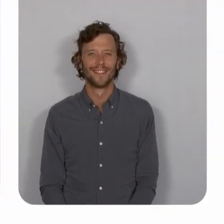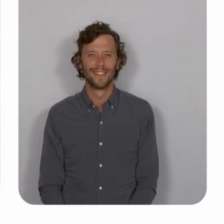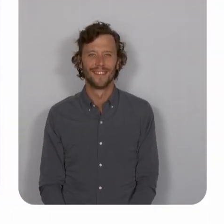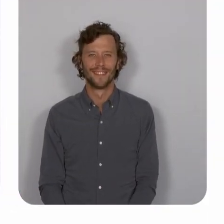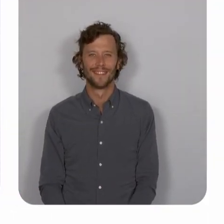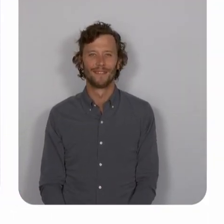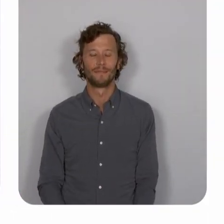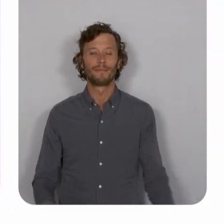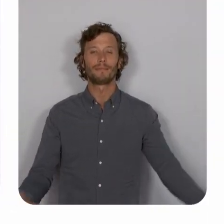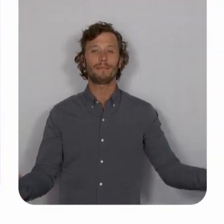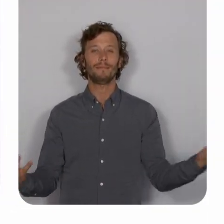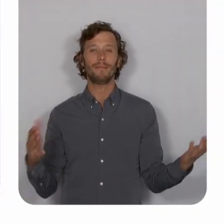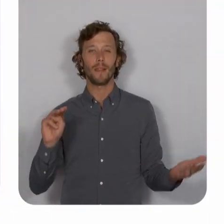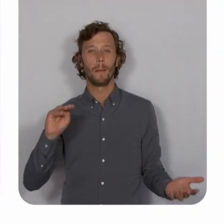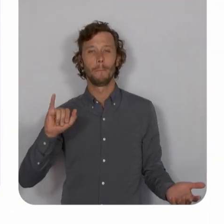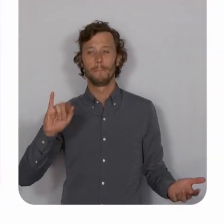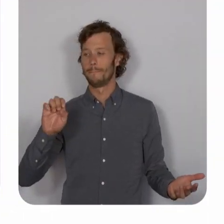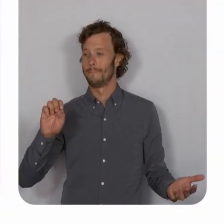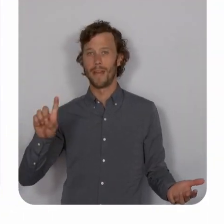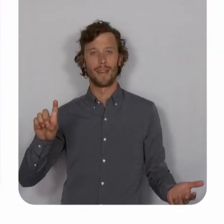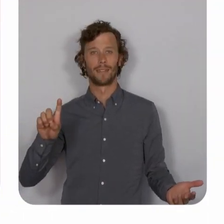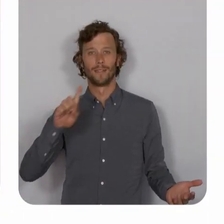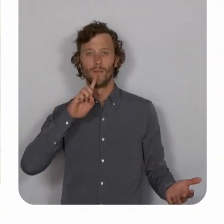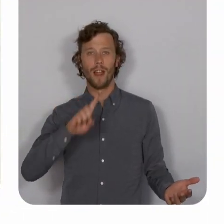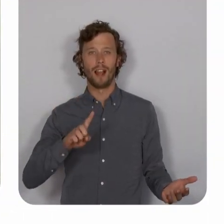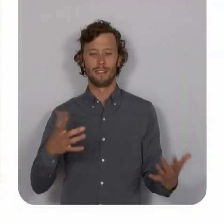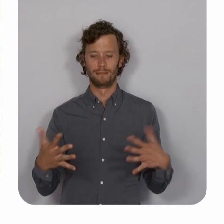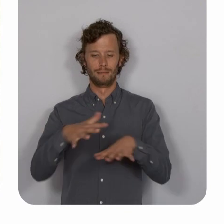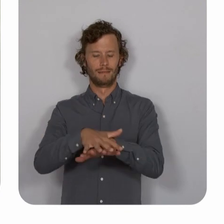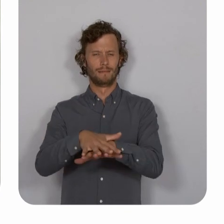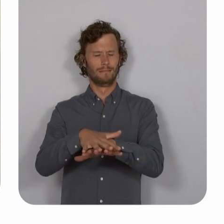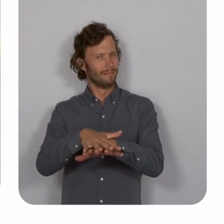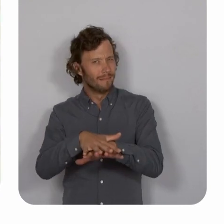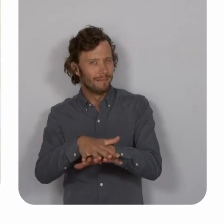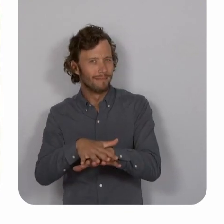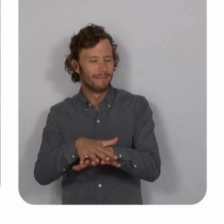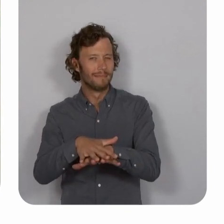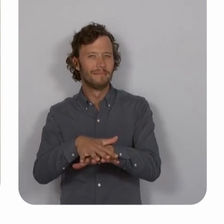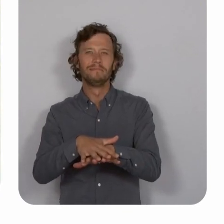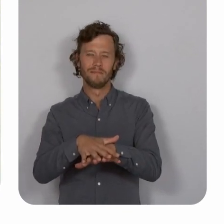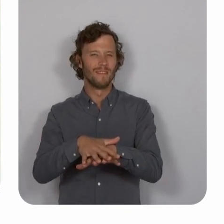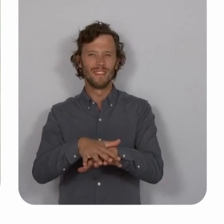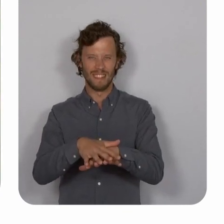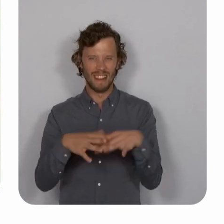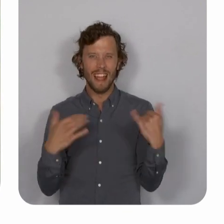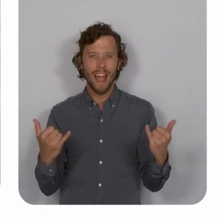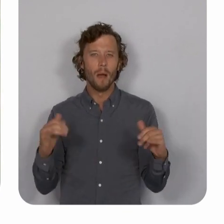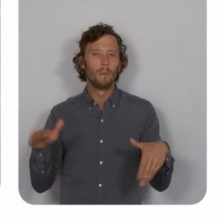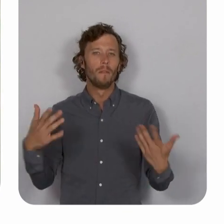Mixed reality enables a new class of experiences that let you convincingly